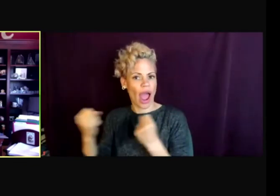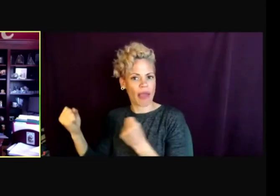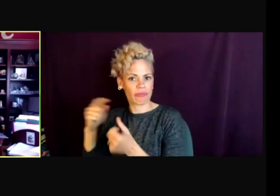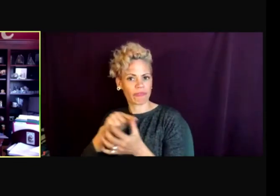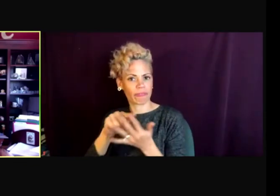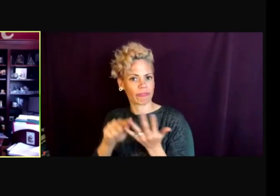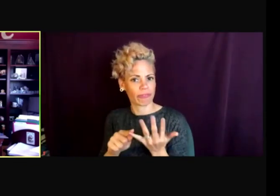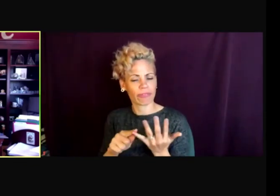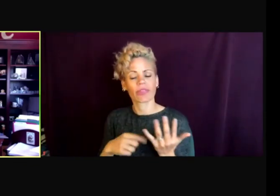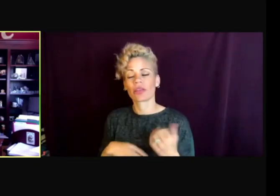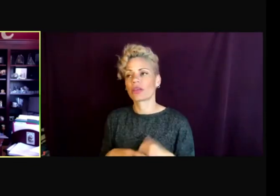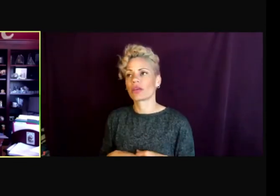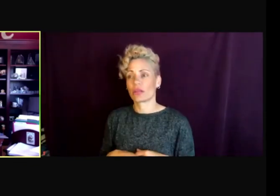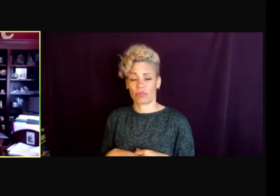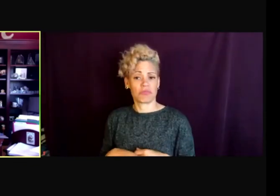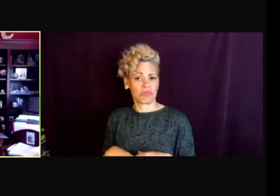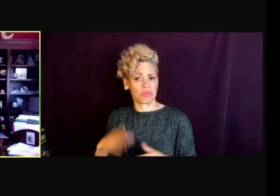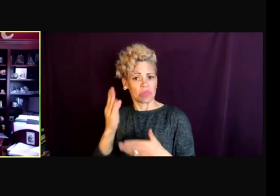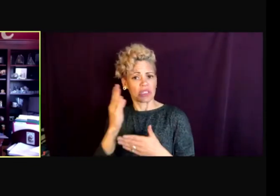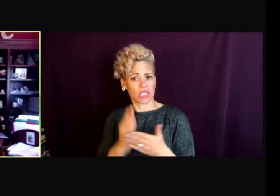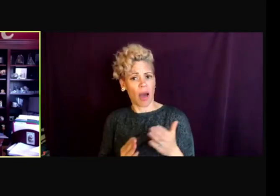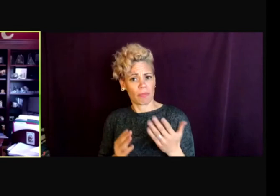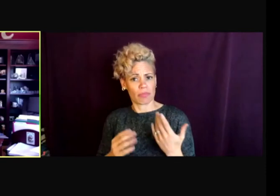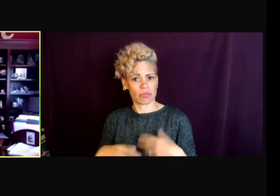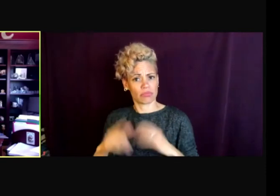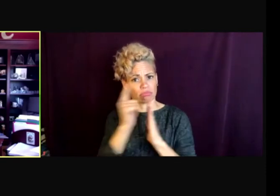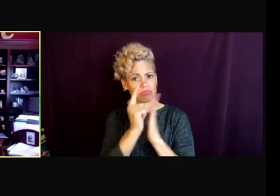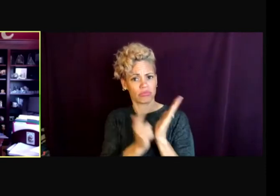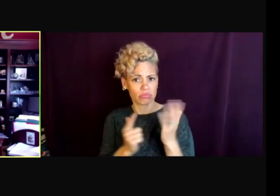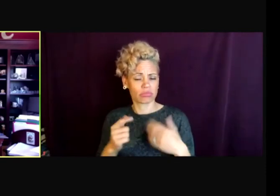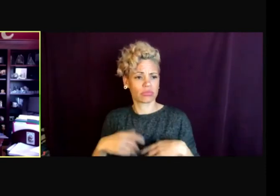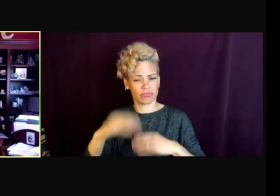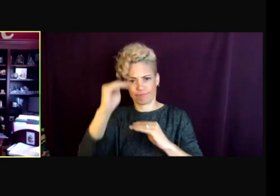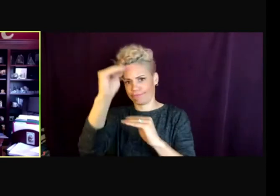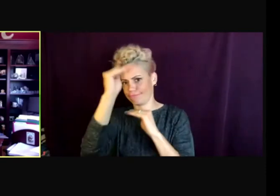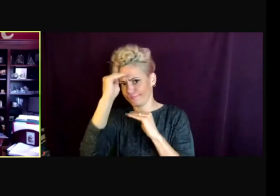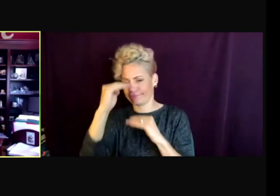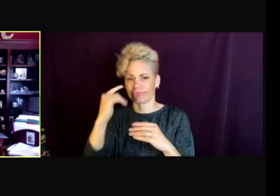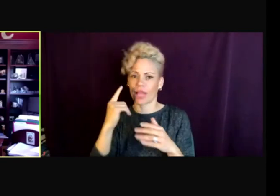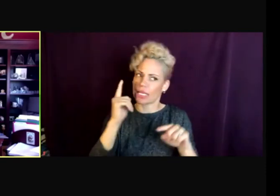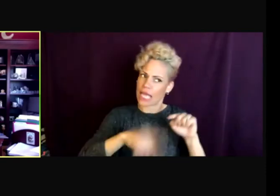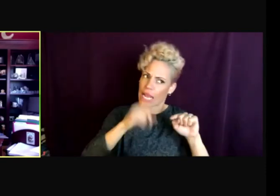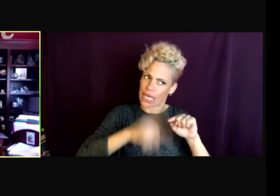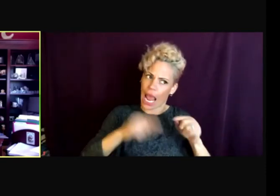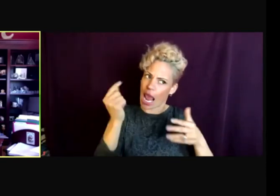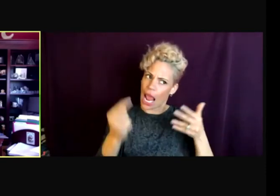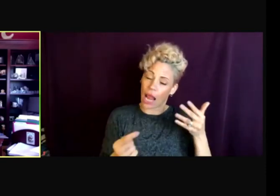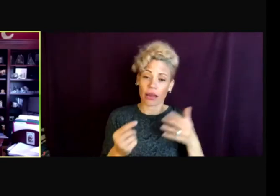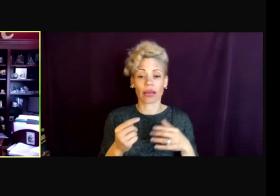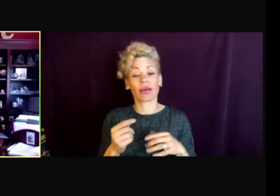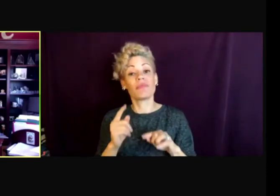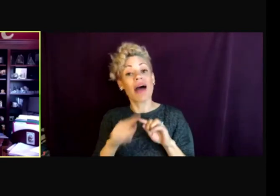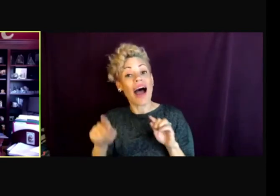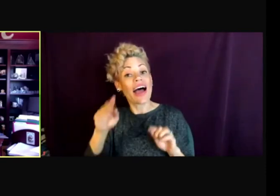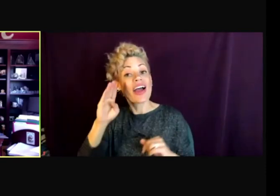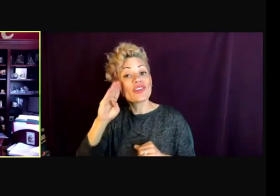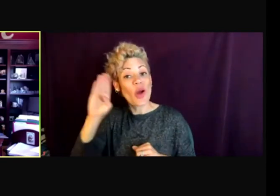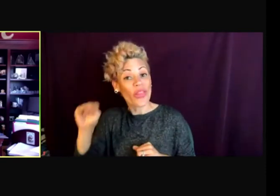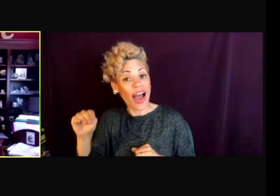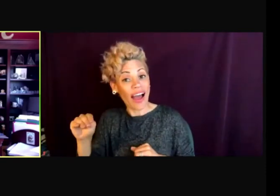on what I can and cannot do. But you know what? I know I can do some things better than anybody else.